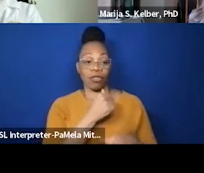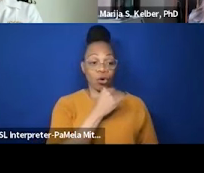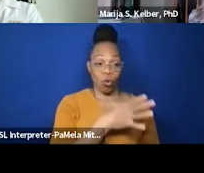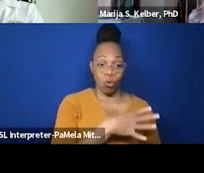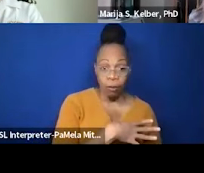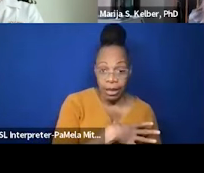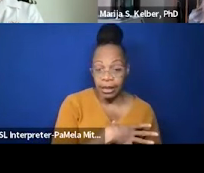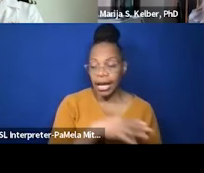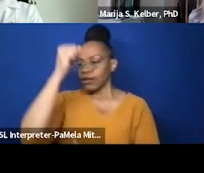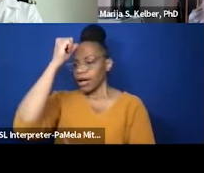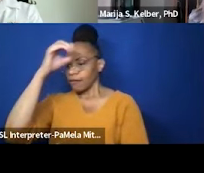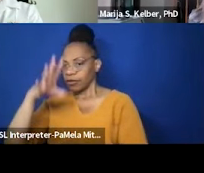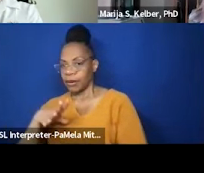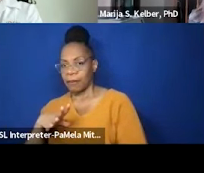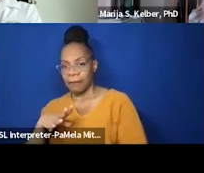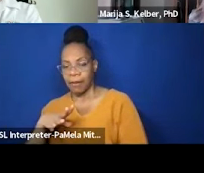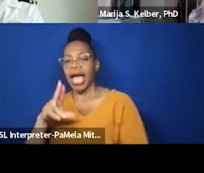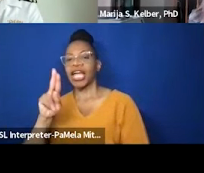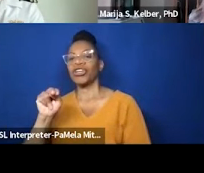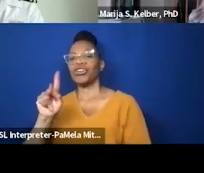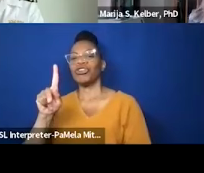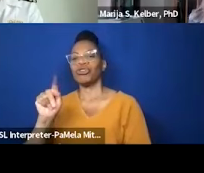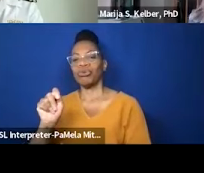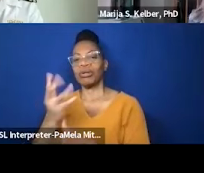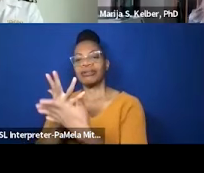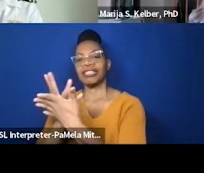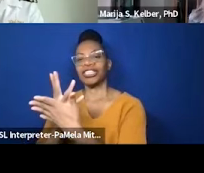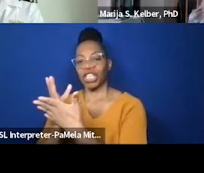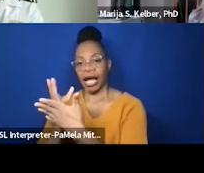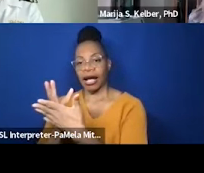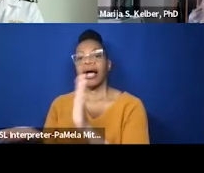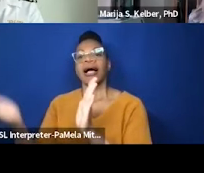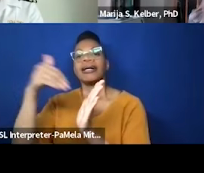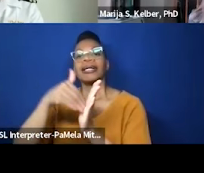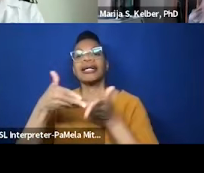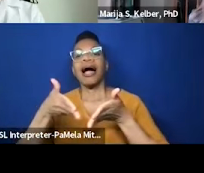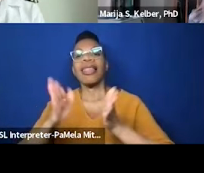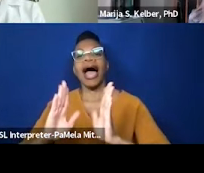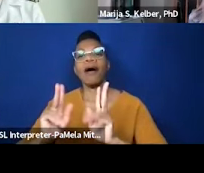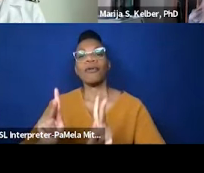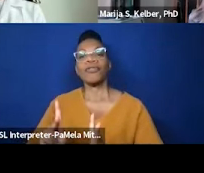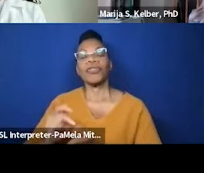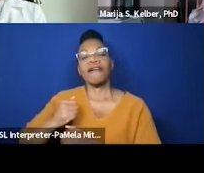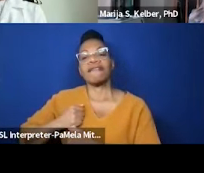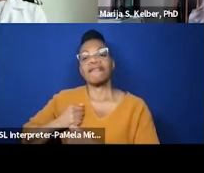There's a male veterans unit at Travis State Jail. And again, this is allowing veterans to experience some of that camaraderie,